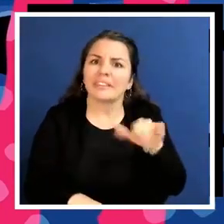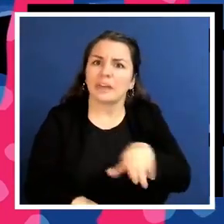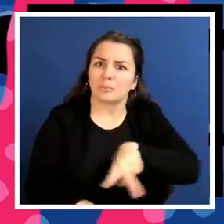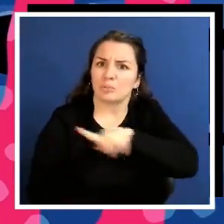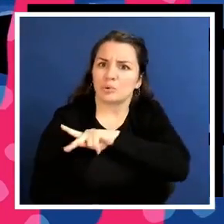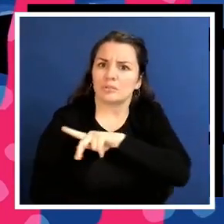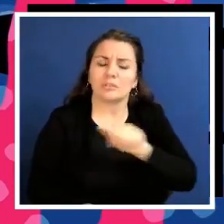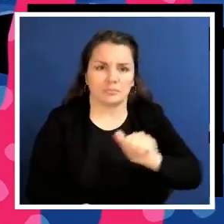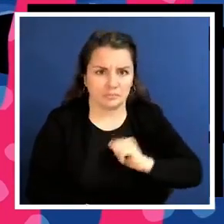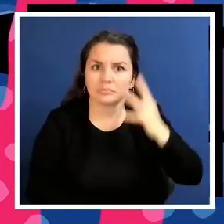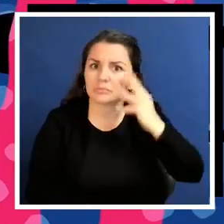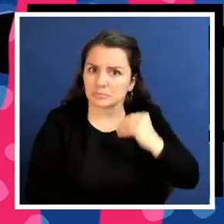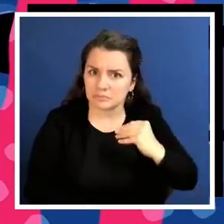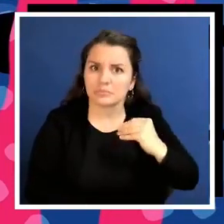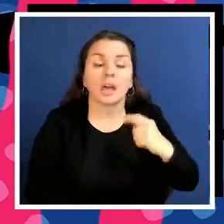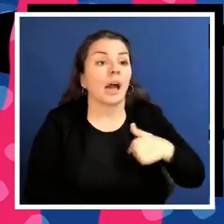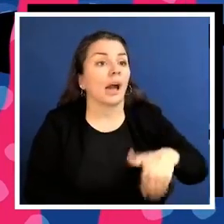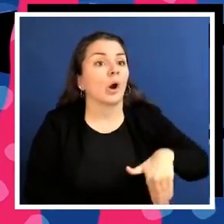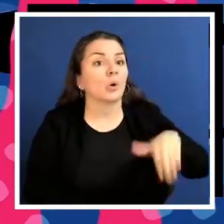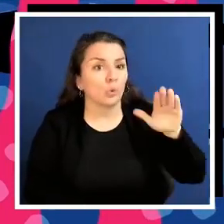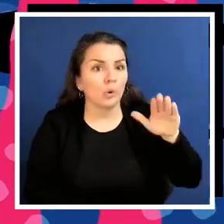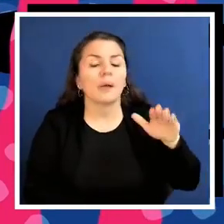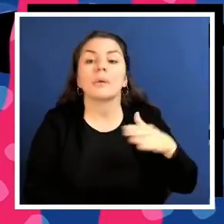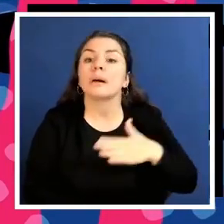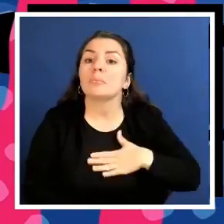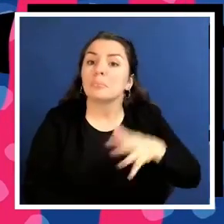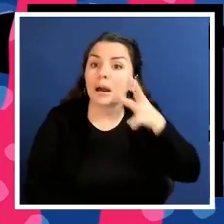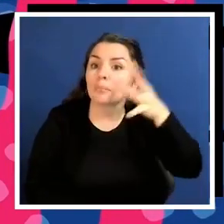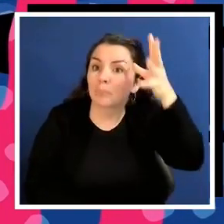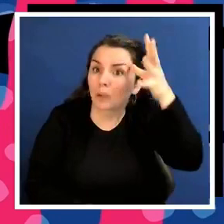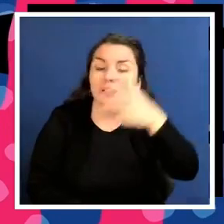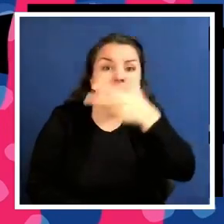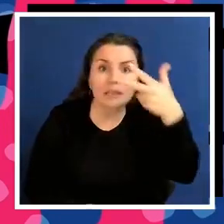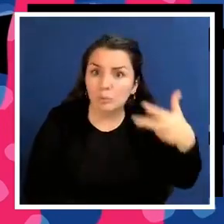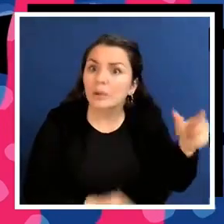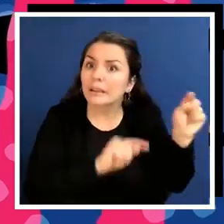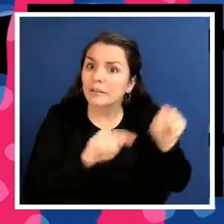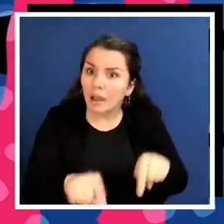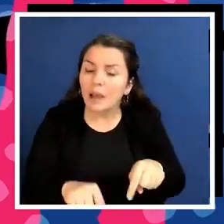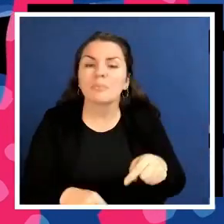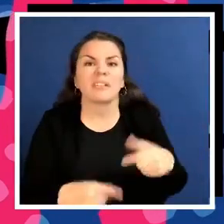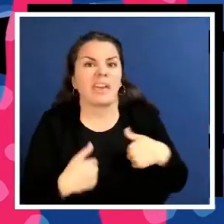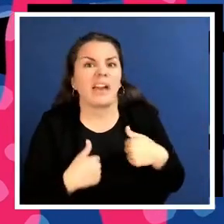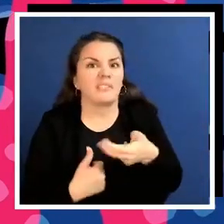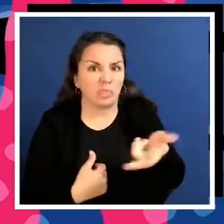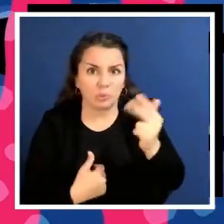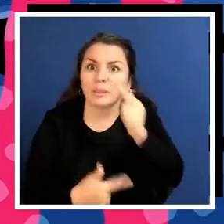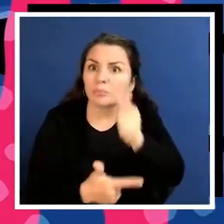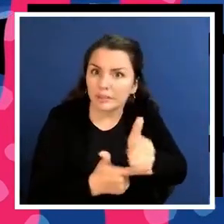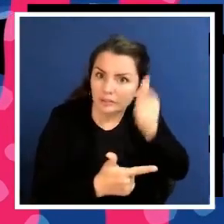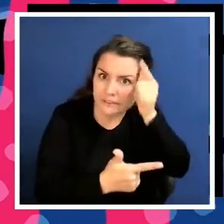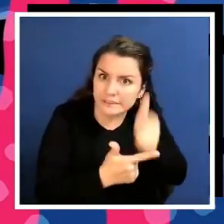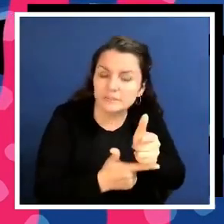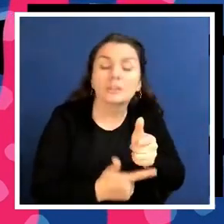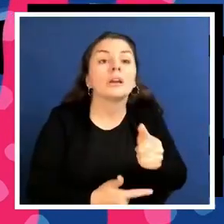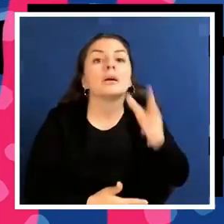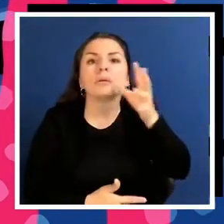GETTING A PAYCHECK. THIS IS PERSONAL FOR ME.